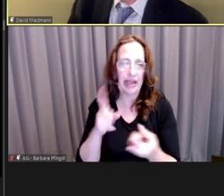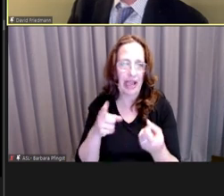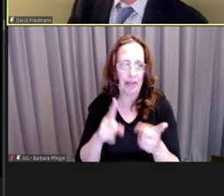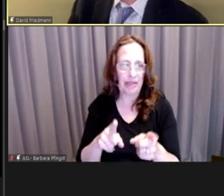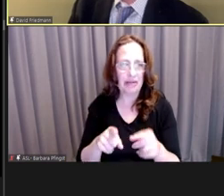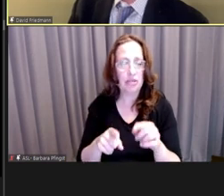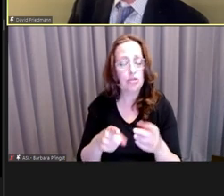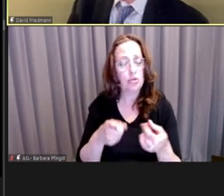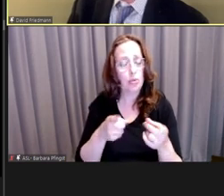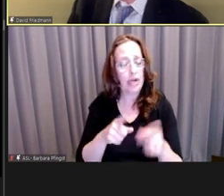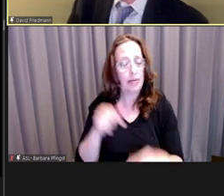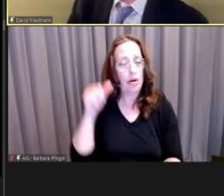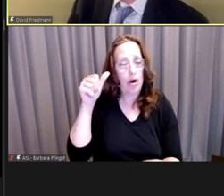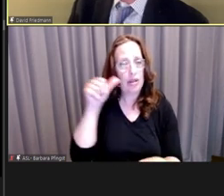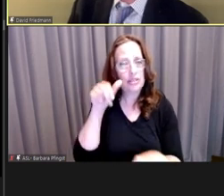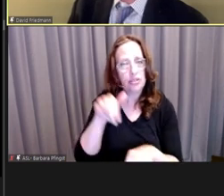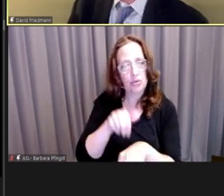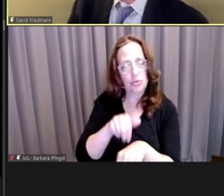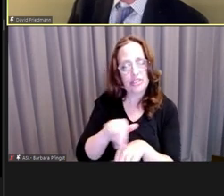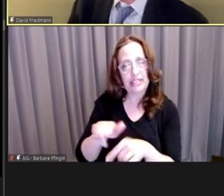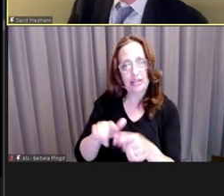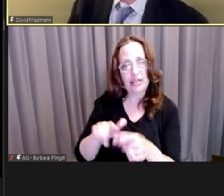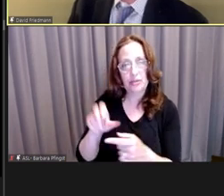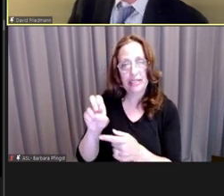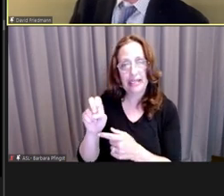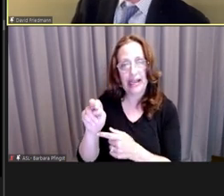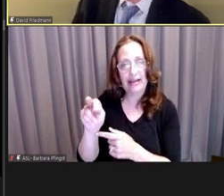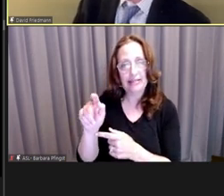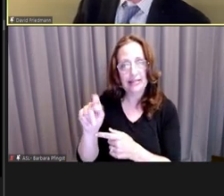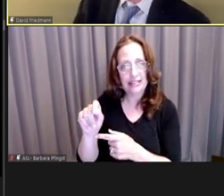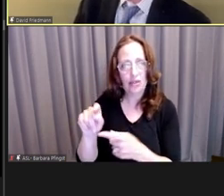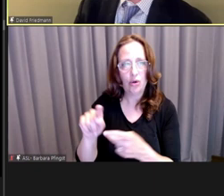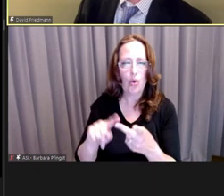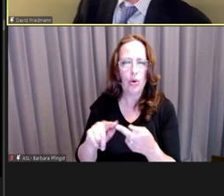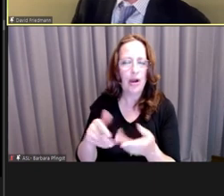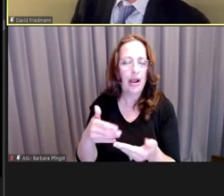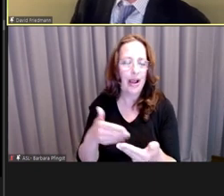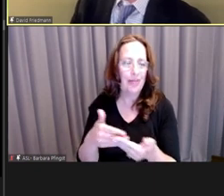ENT. This might be a pediatric ENT or otologist who takes care of children.